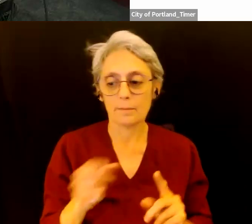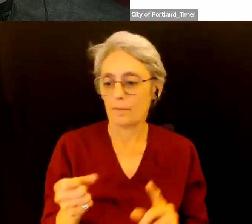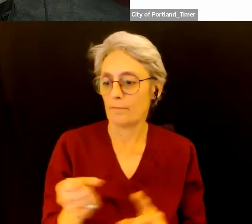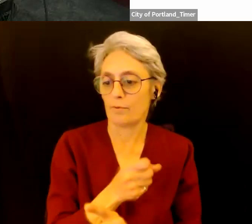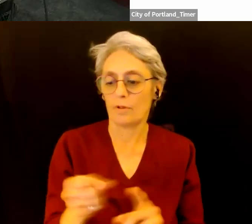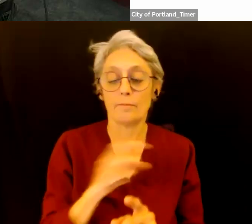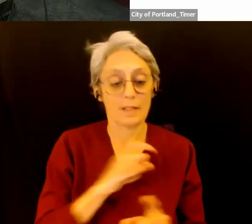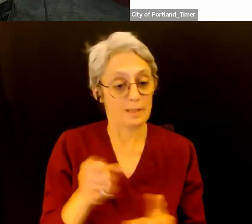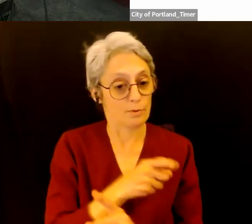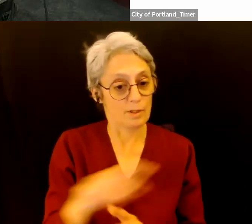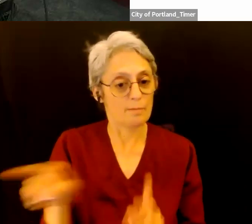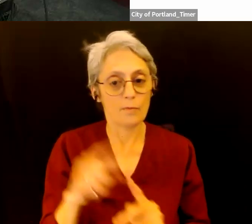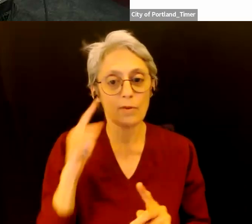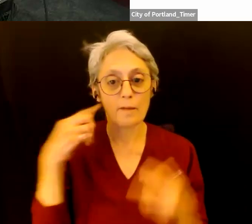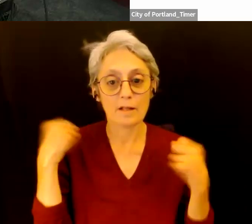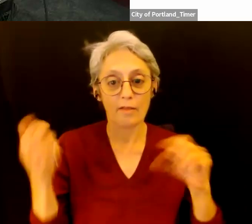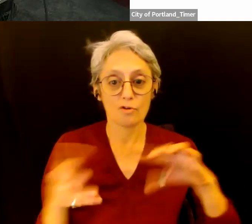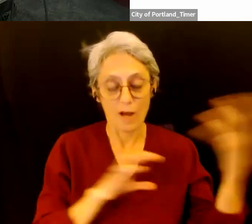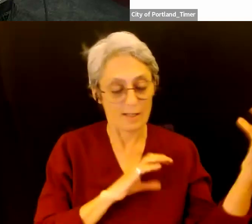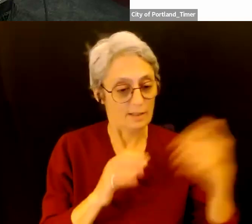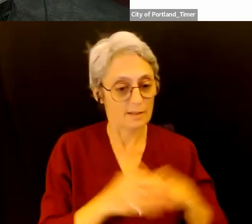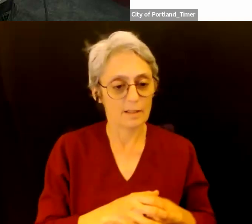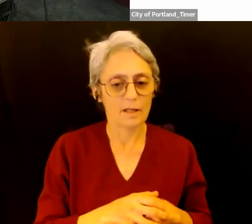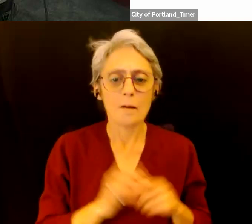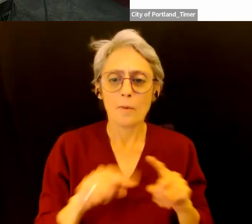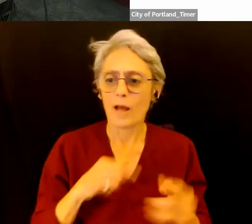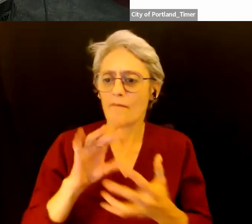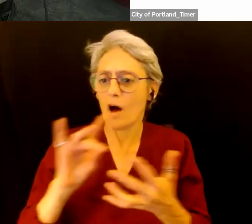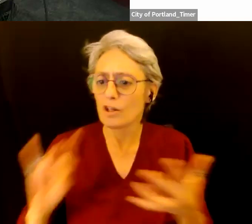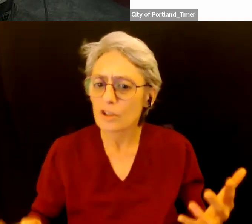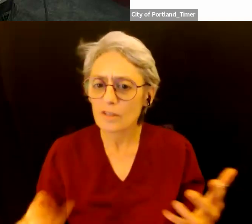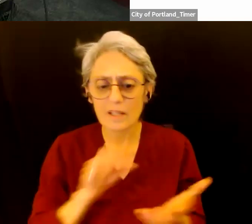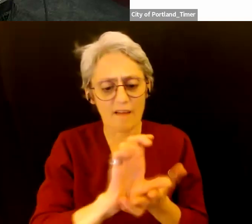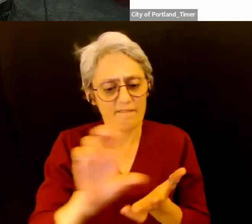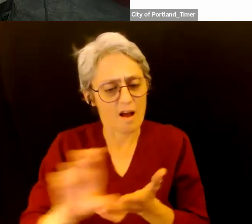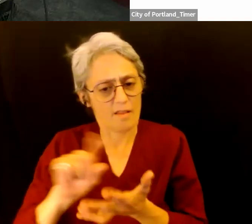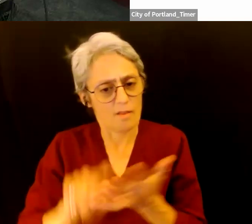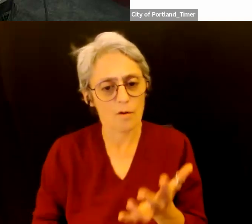When we have alternatives that can be fully funded, like Portland Street Response.